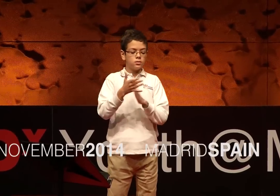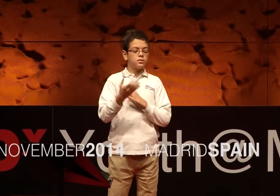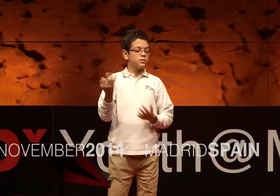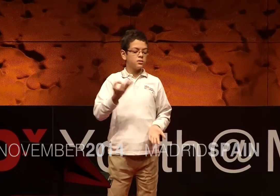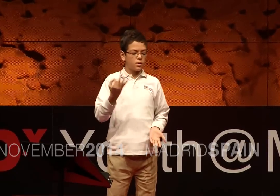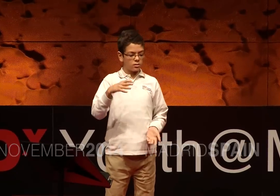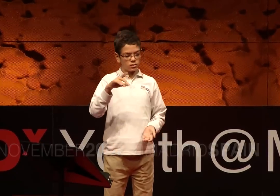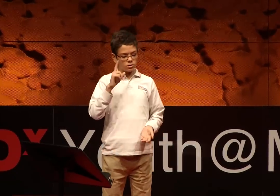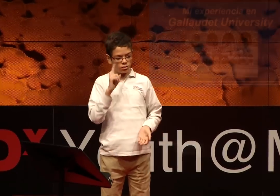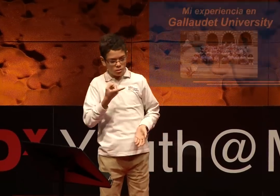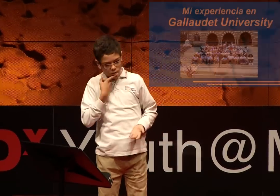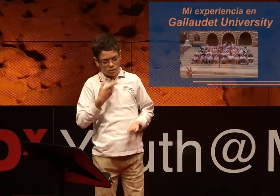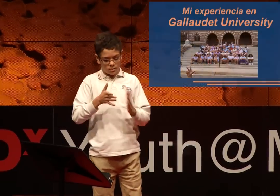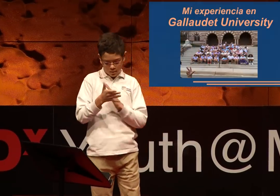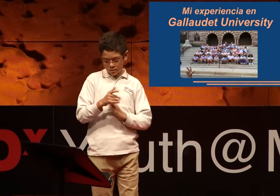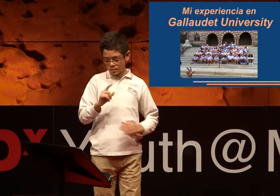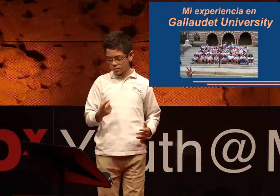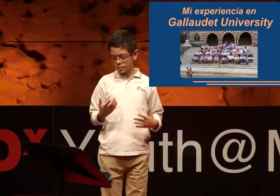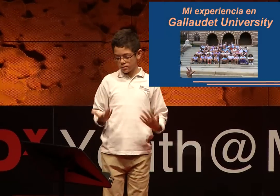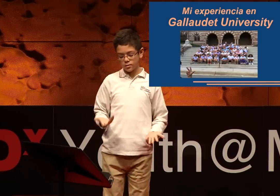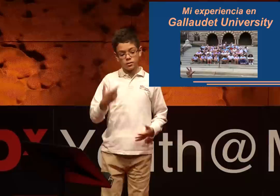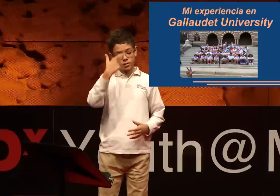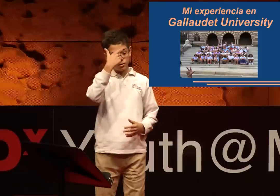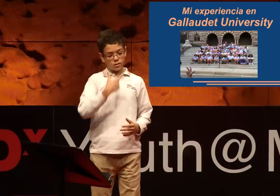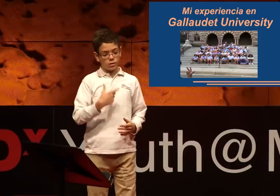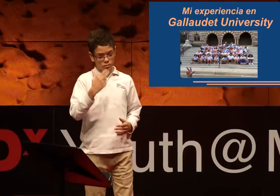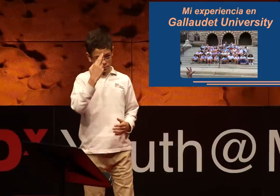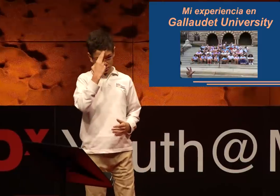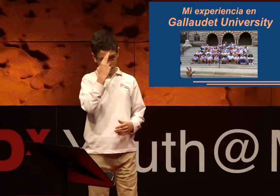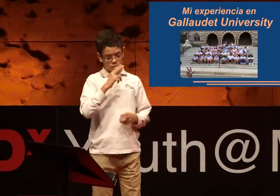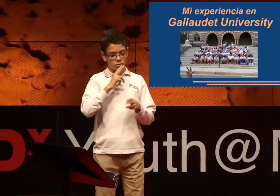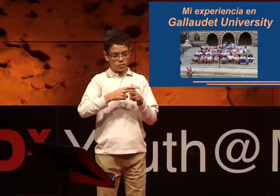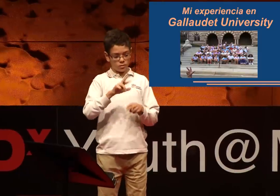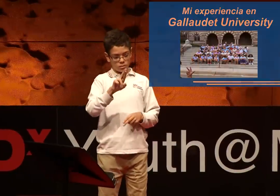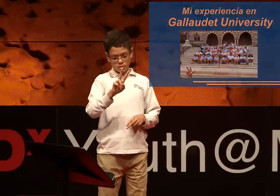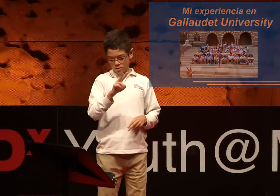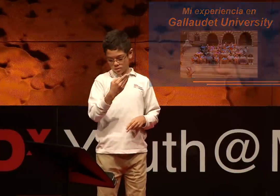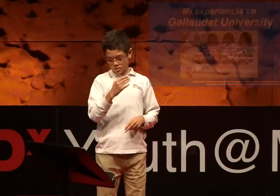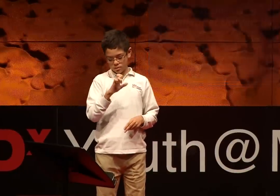but first, I am going to tell you what it means to be a deaf person and who I am.